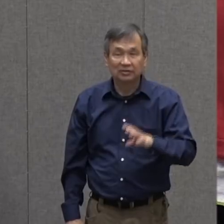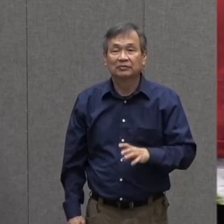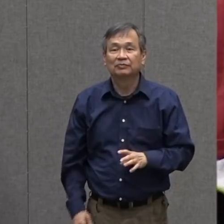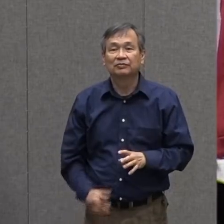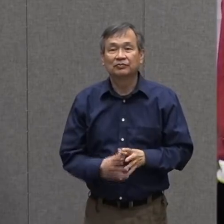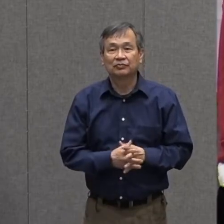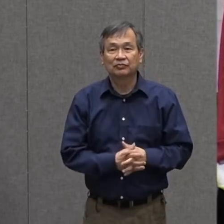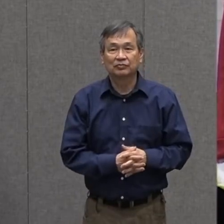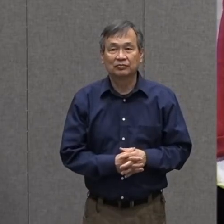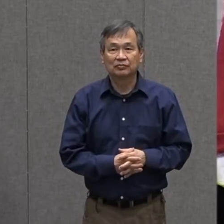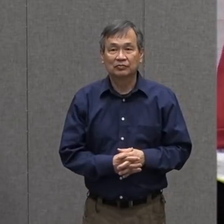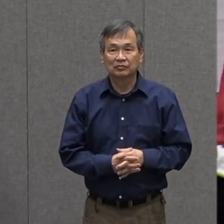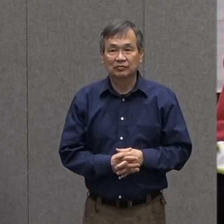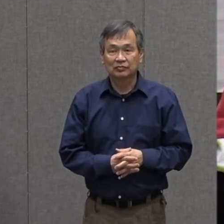So I had three tens 30.